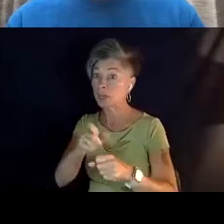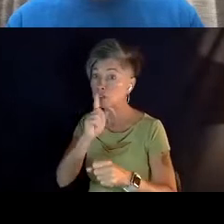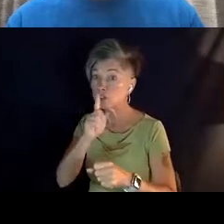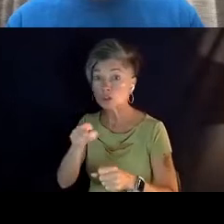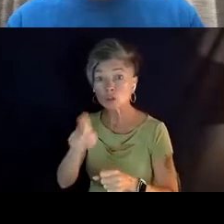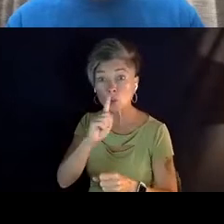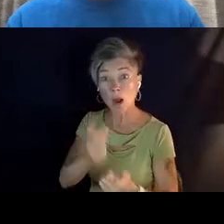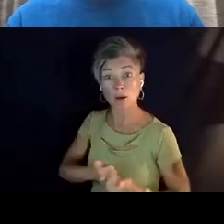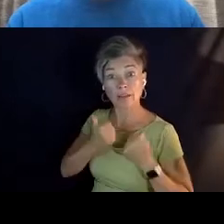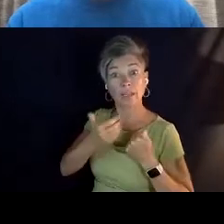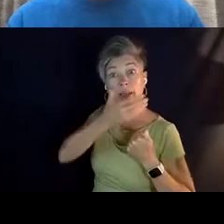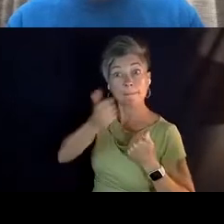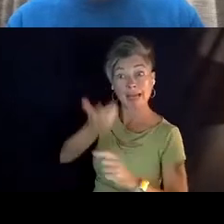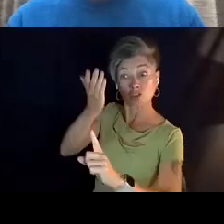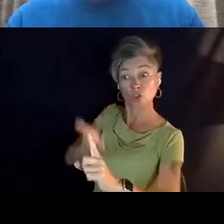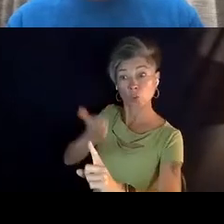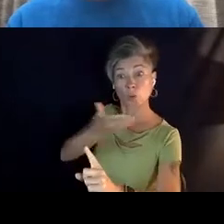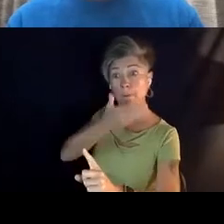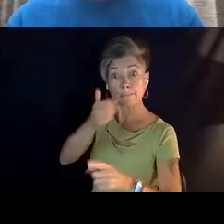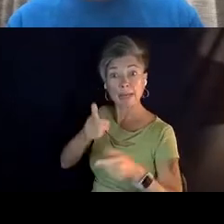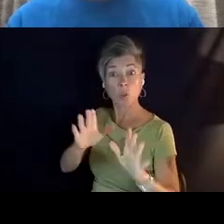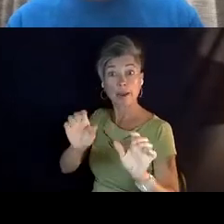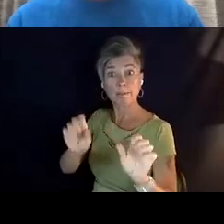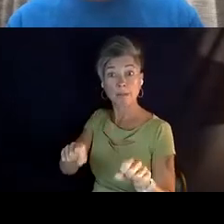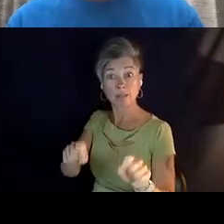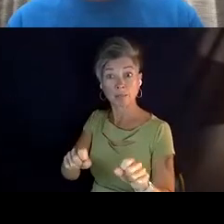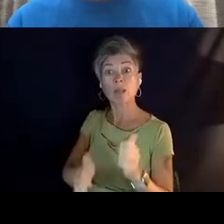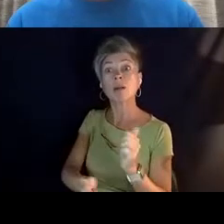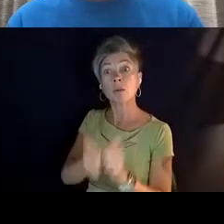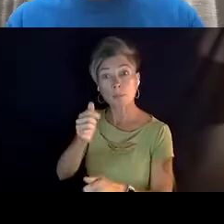of you in the best way possible with the most appropriate tools to do that.